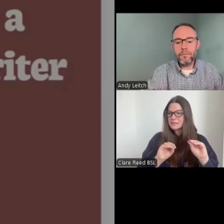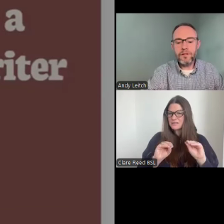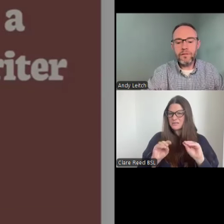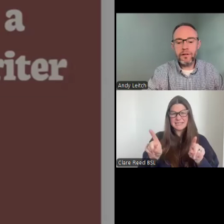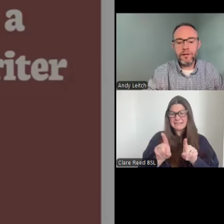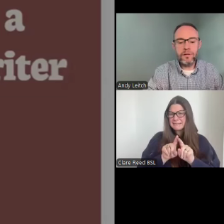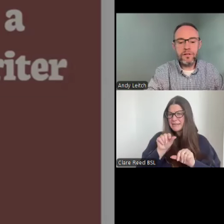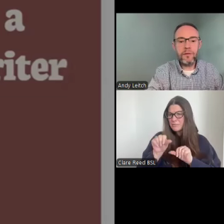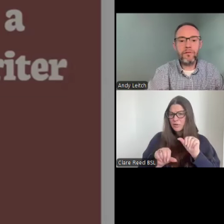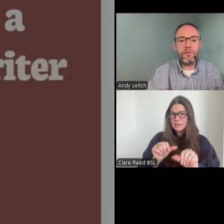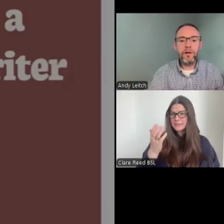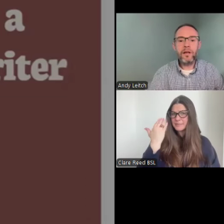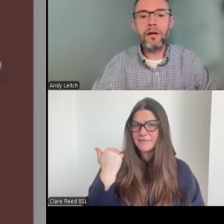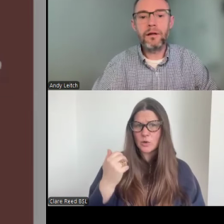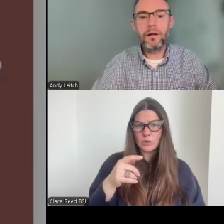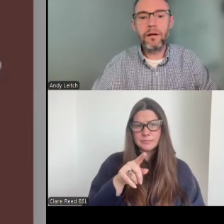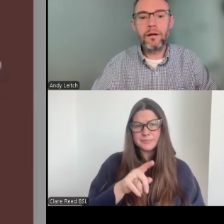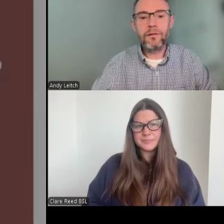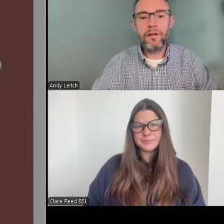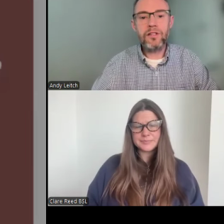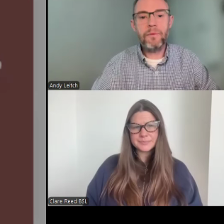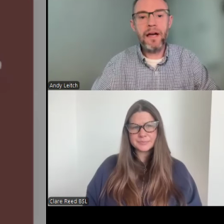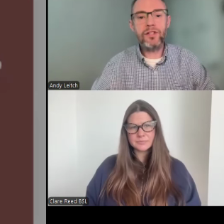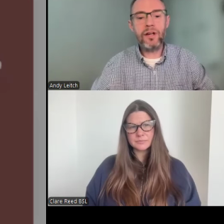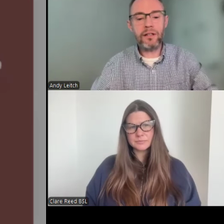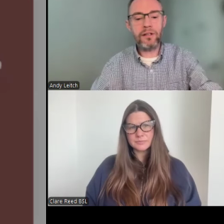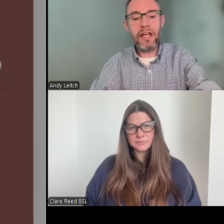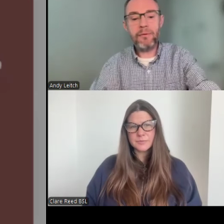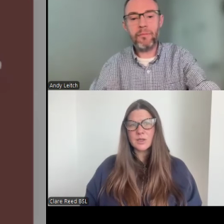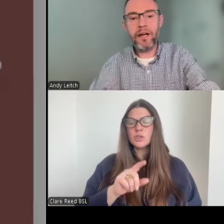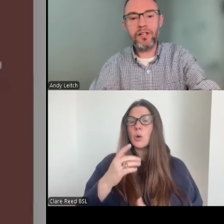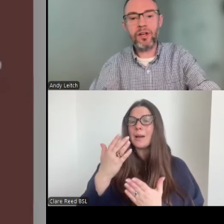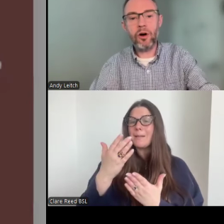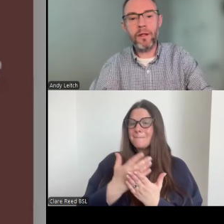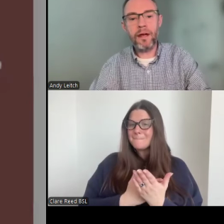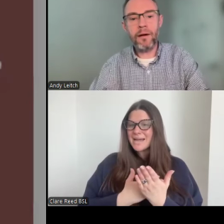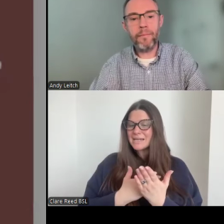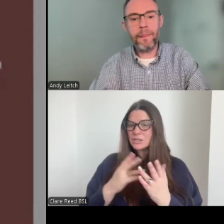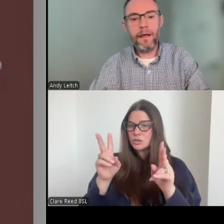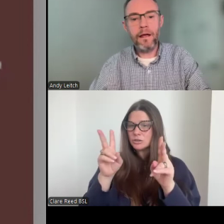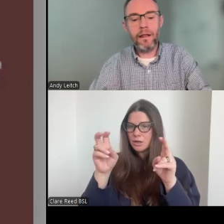Let me see if I can do this typo-free. That's the page title, the name of the page, I'm going to copy that.